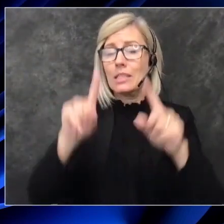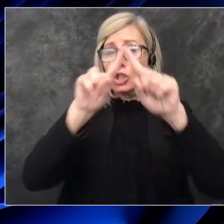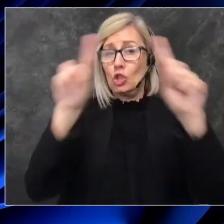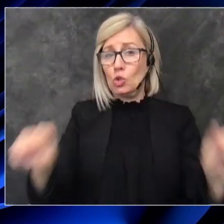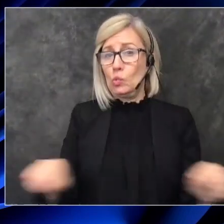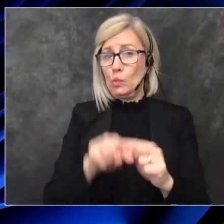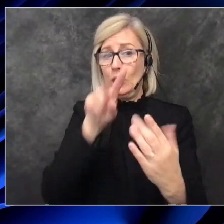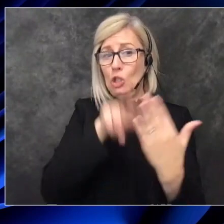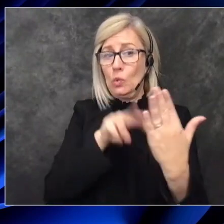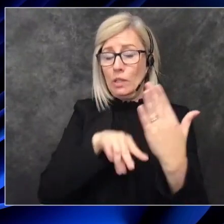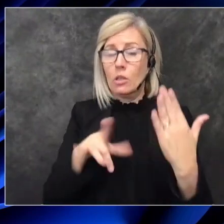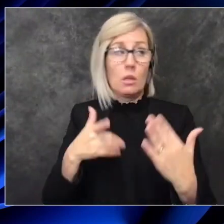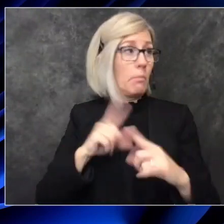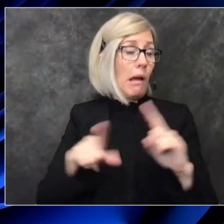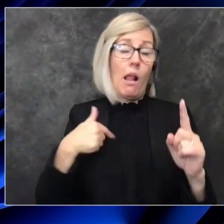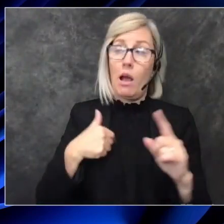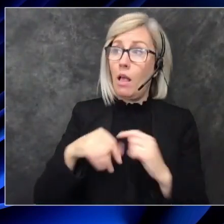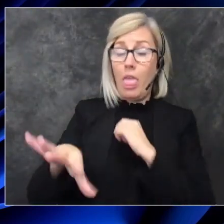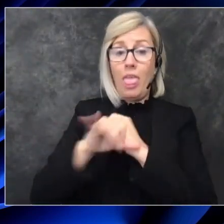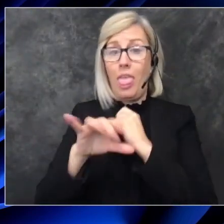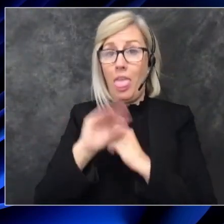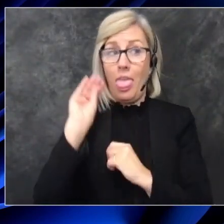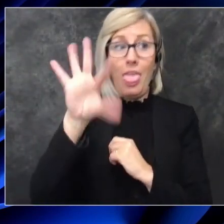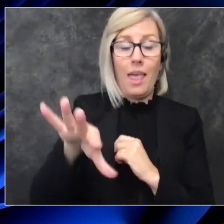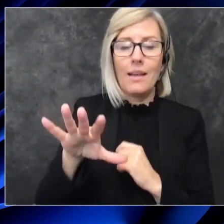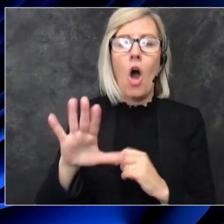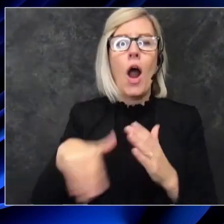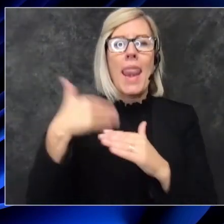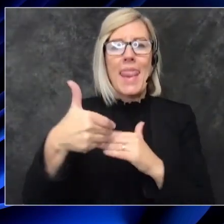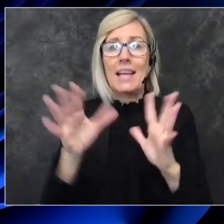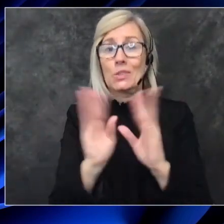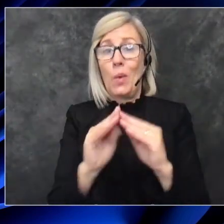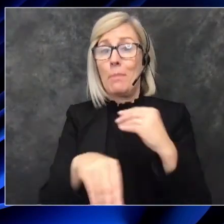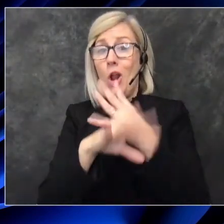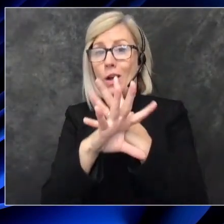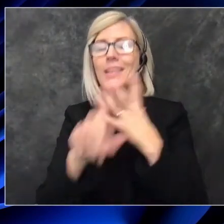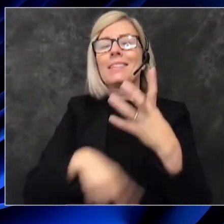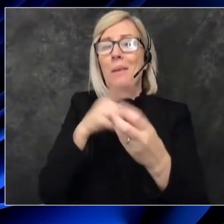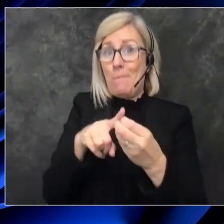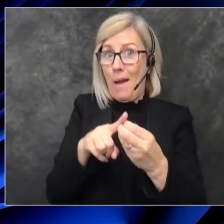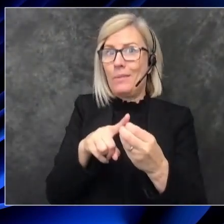That's because our next webinar is about screen readers. Specifically with Windows 11,